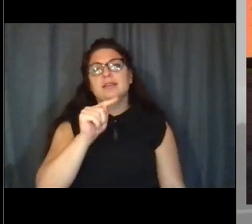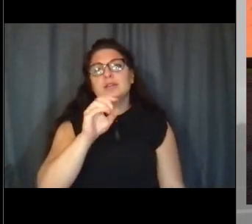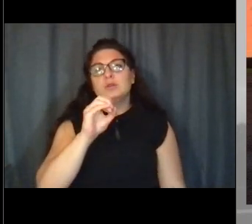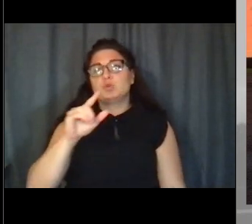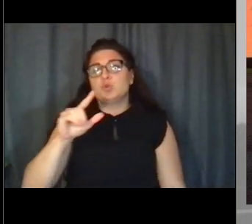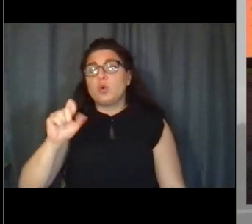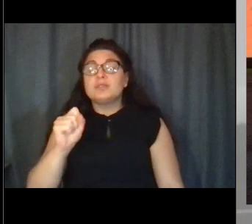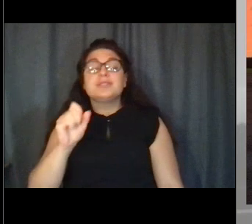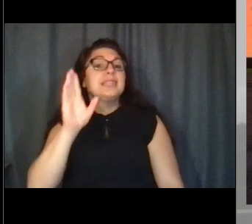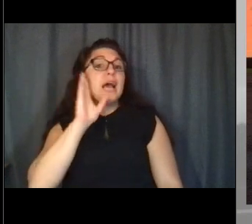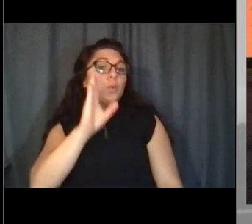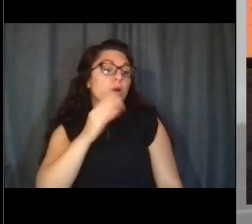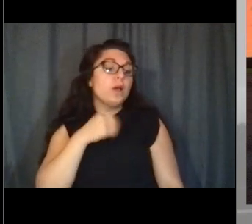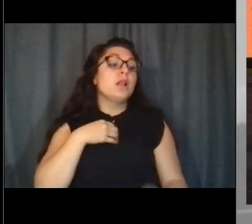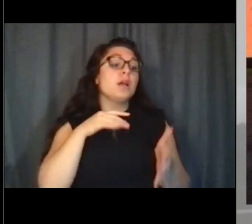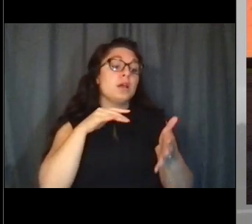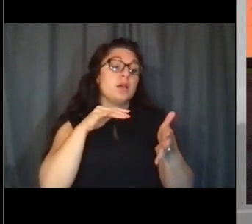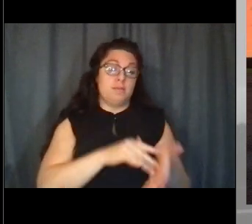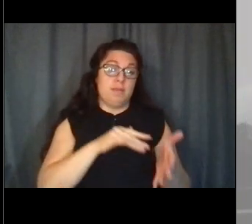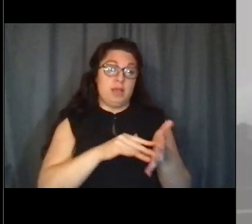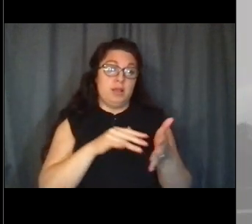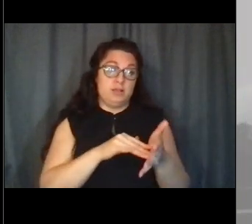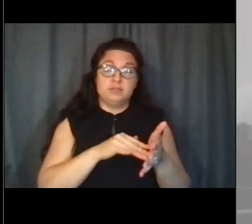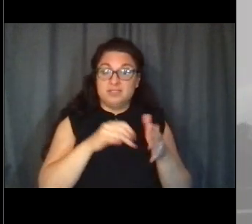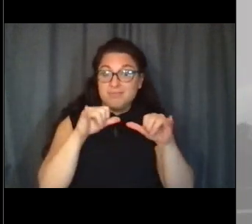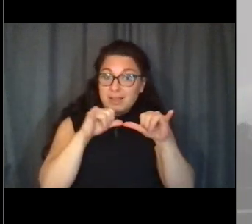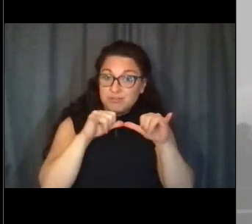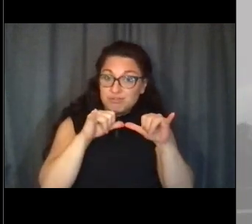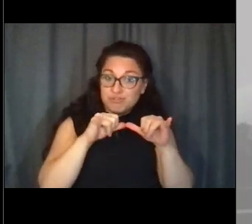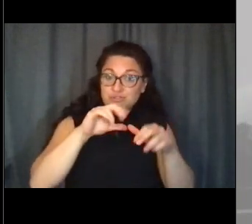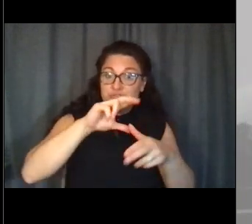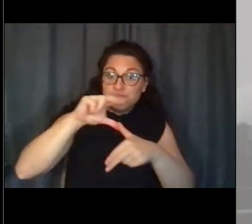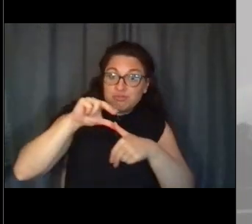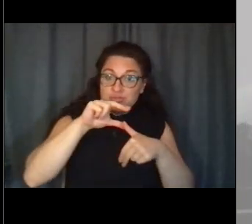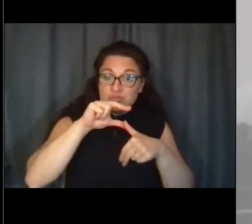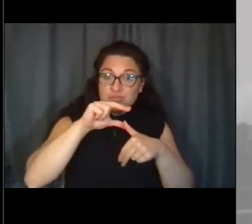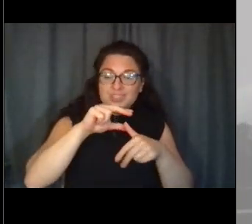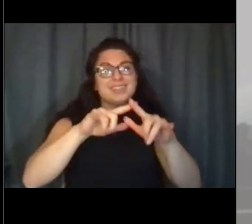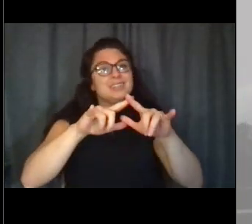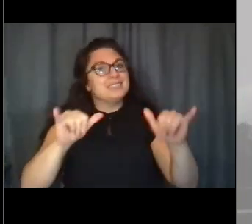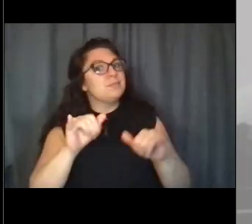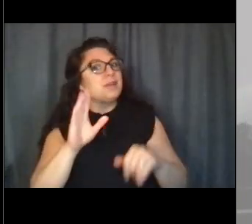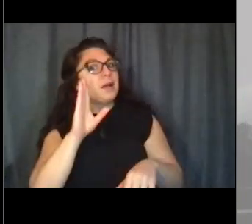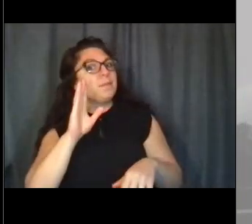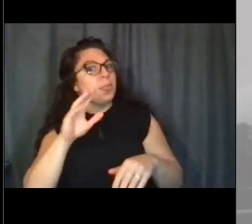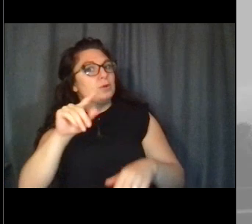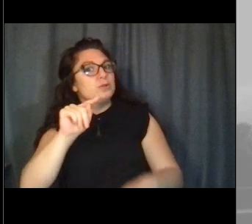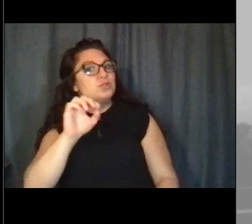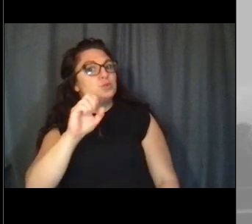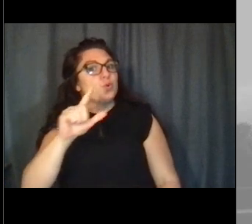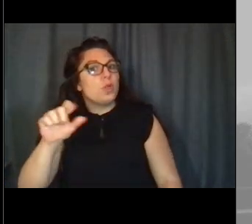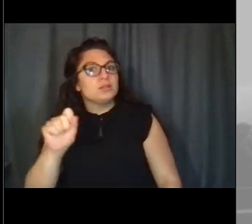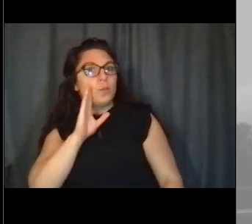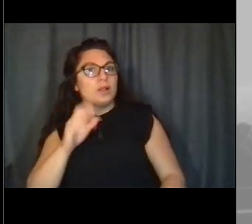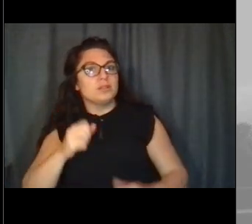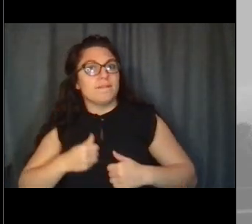And that's part of, one of the things that I love so much about my job. Now, I mentioned a couple of different variables and surface winds are probably